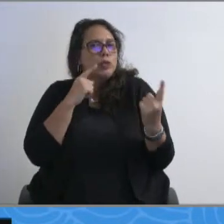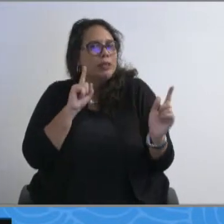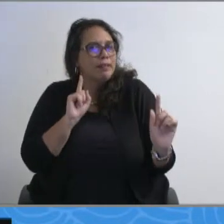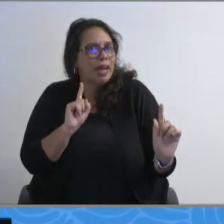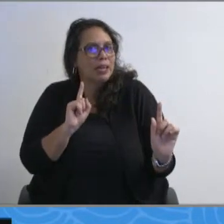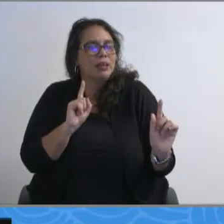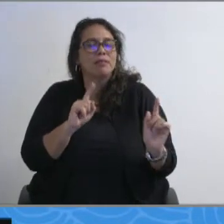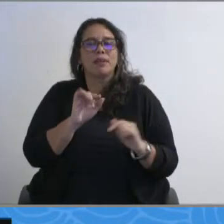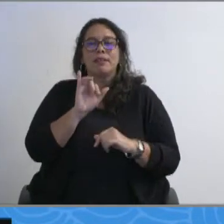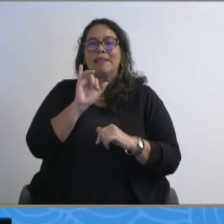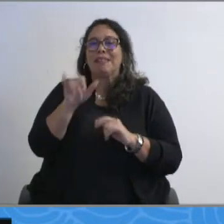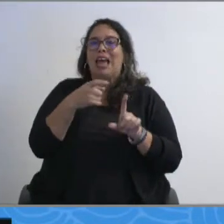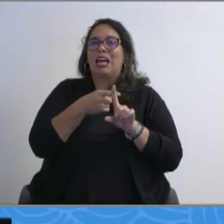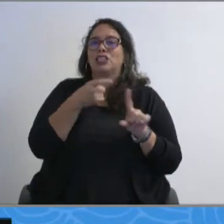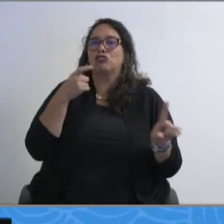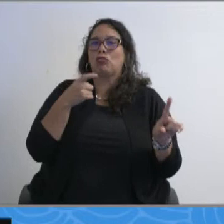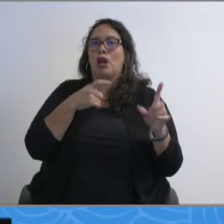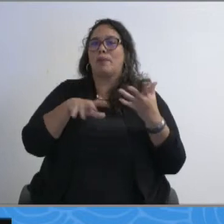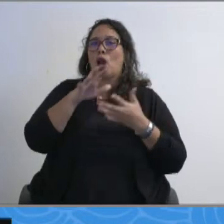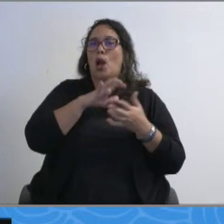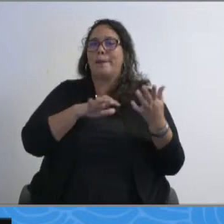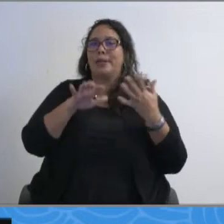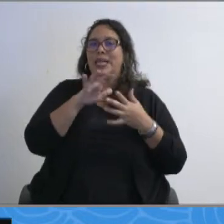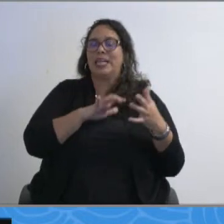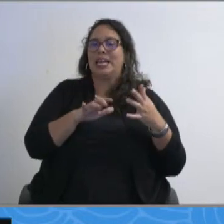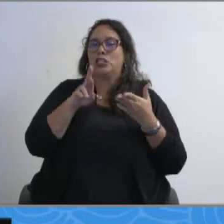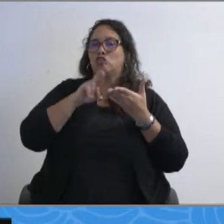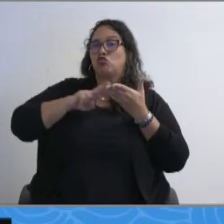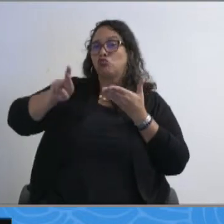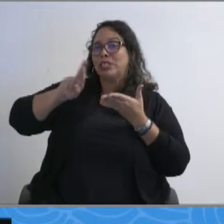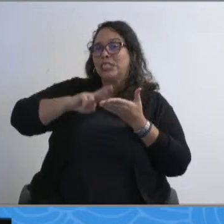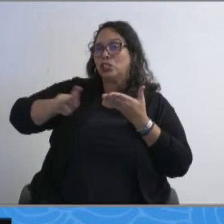And this came from a combination of research we did